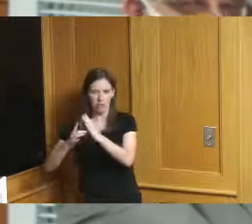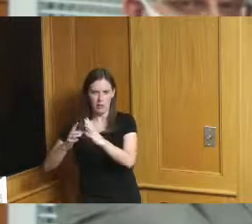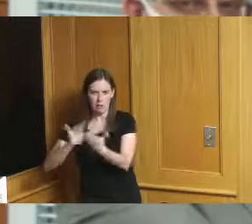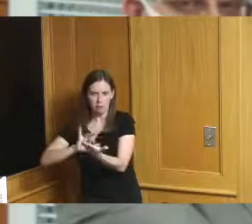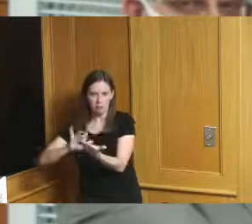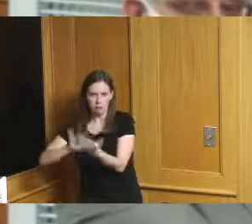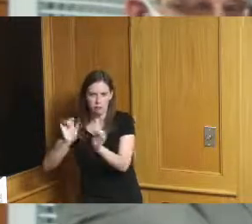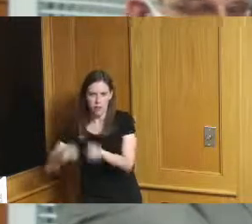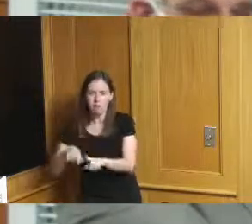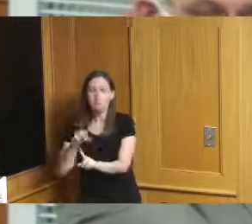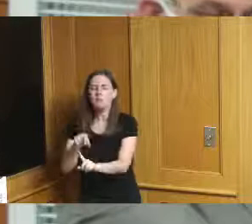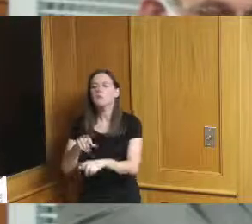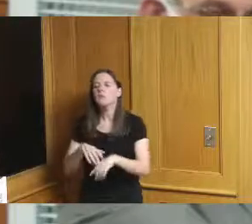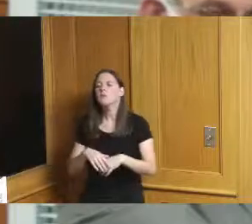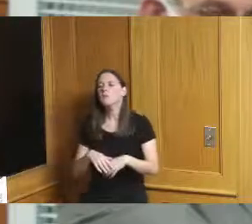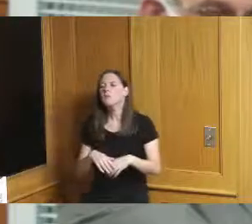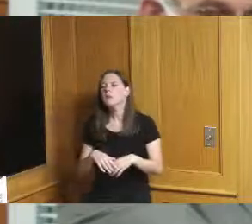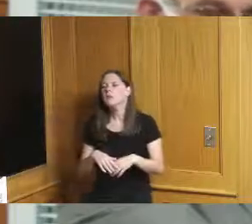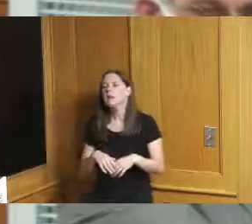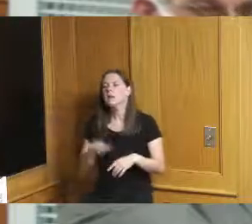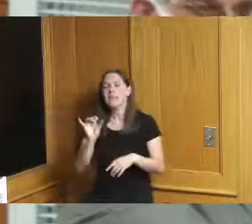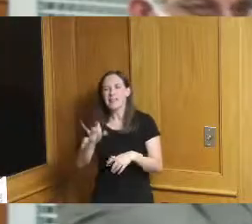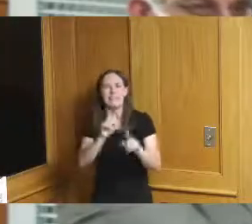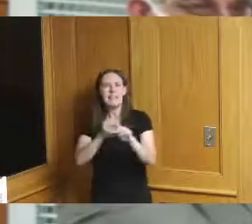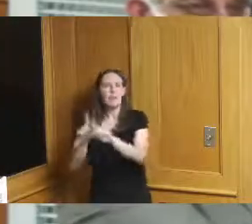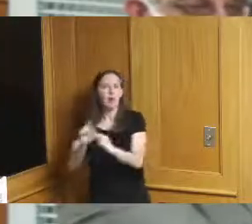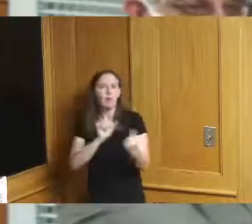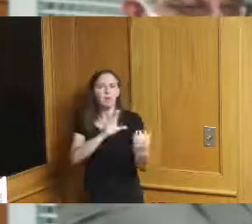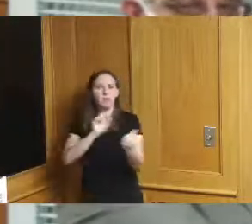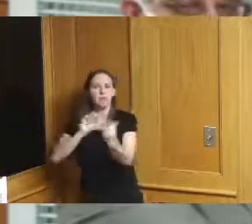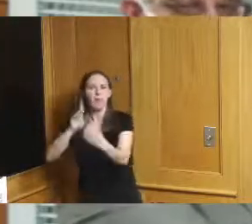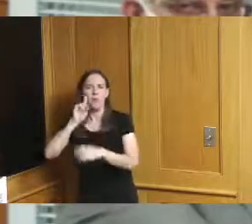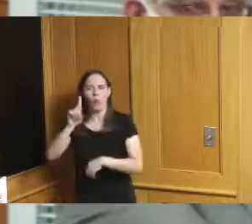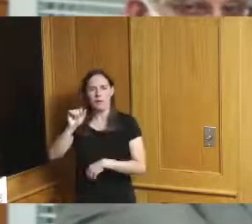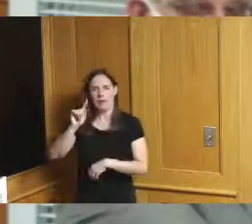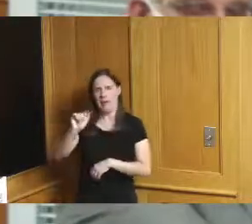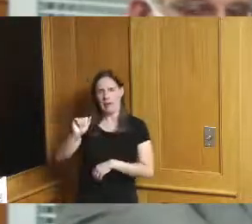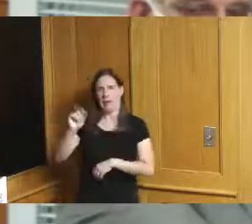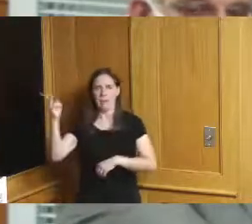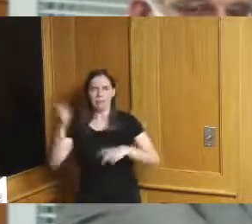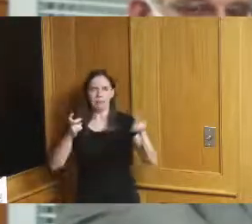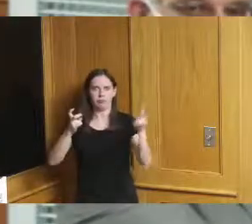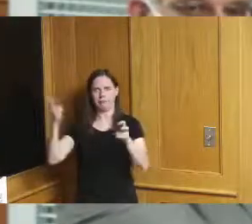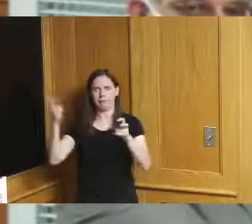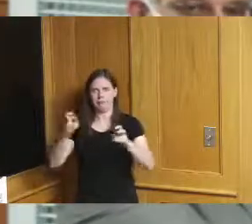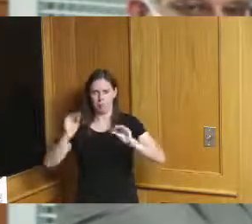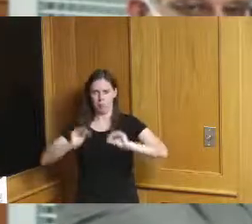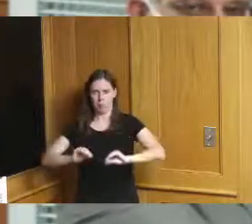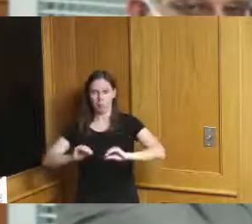evolve when new methods of delivery come into play right so from a process perspective right